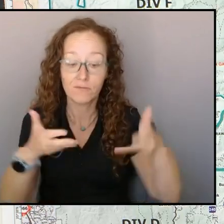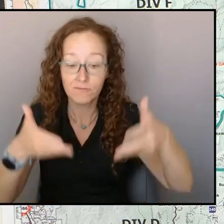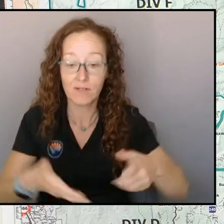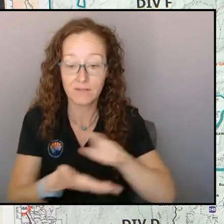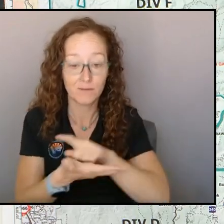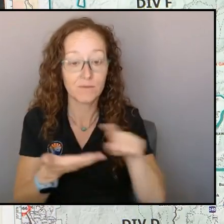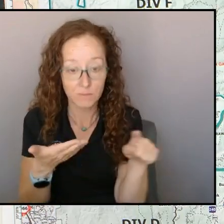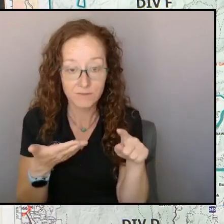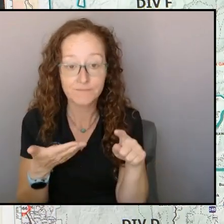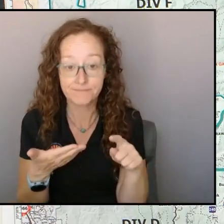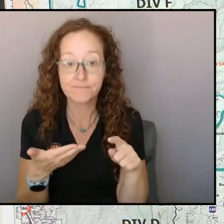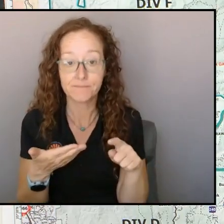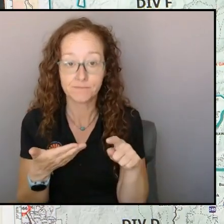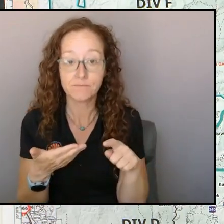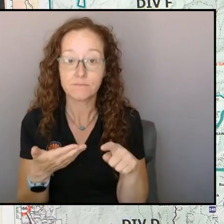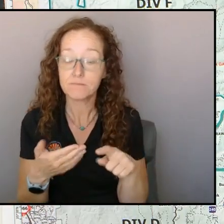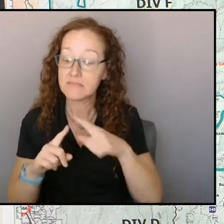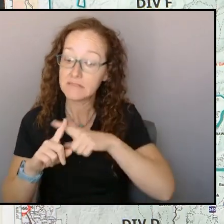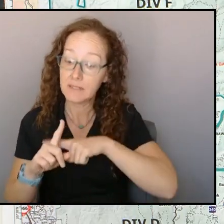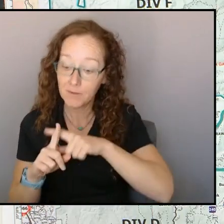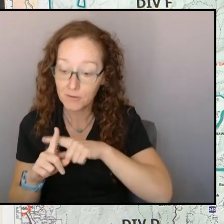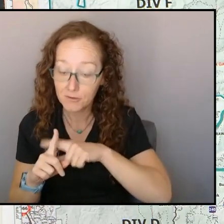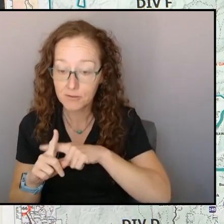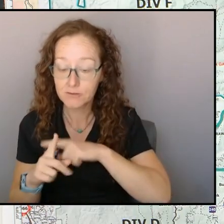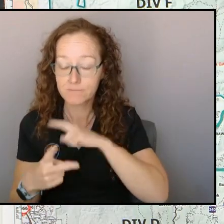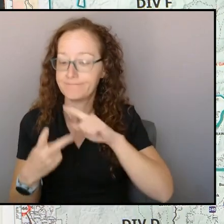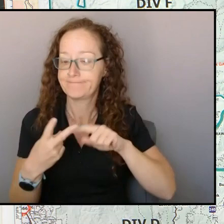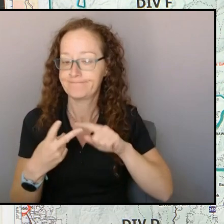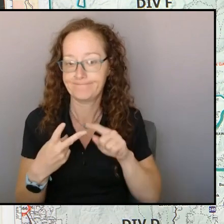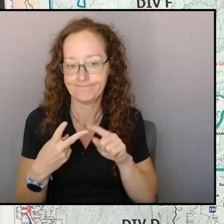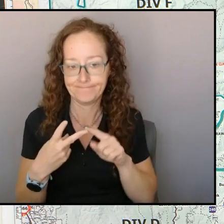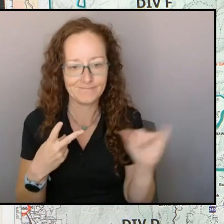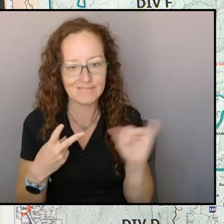far as temperatures go. And then also changes in winds and wind